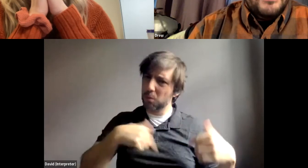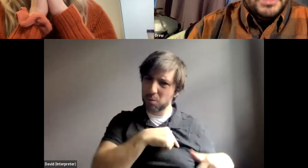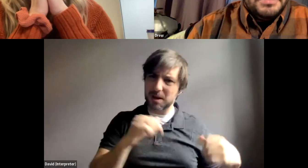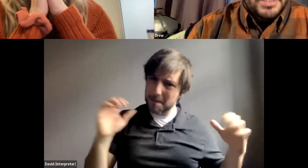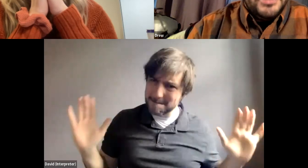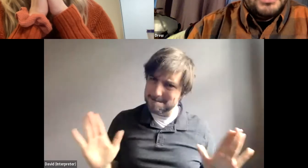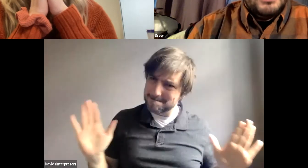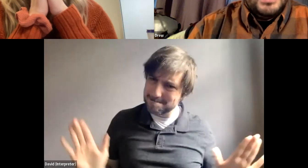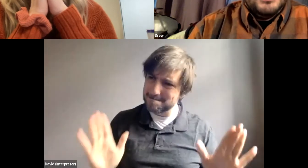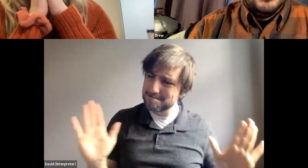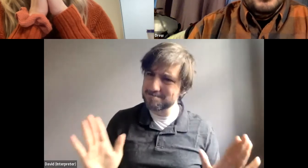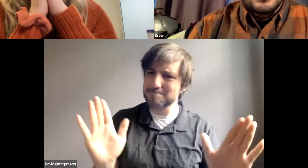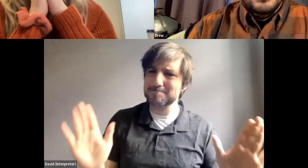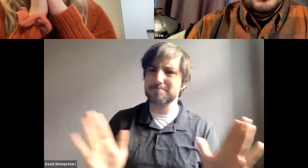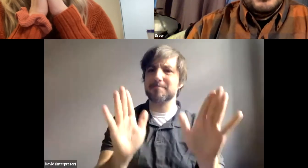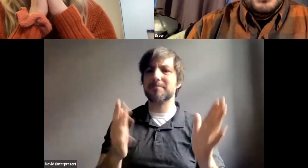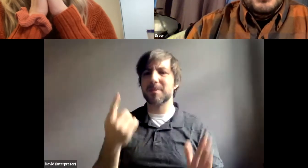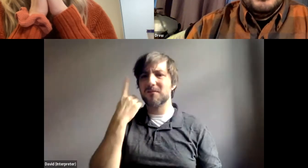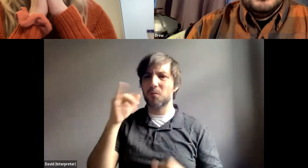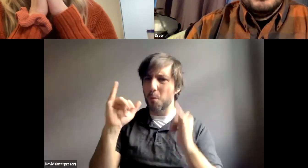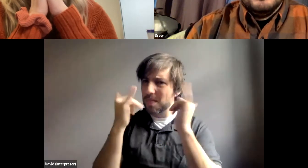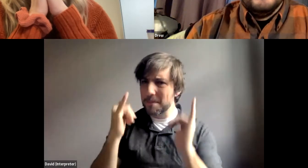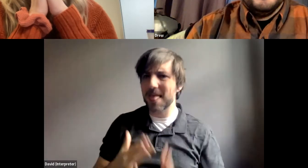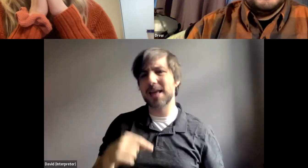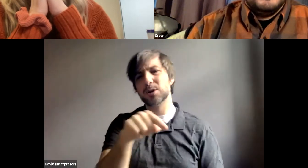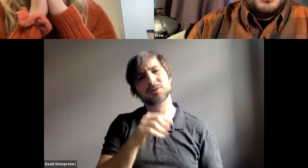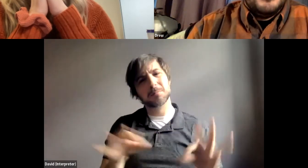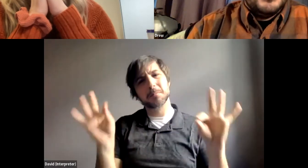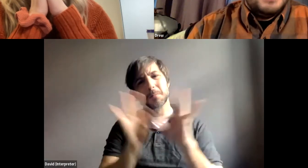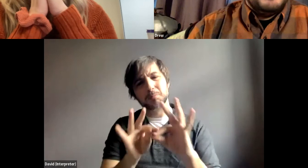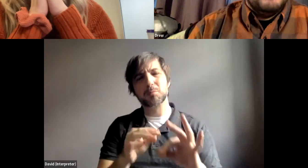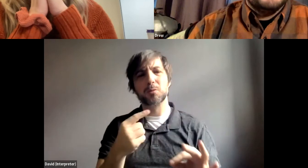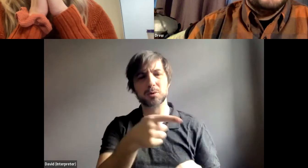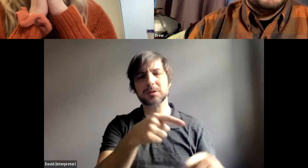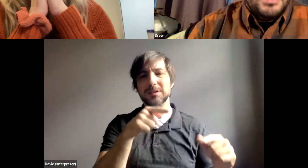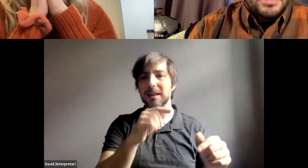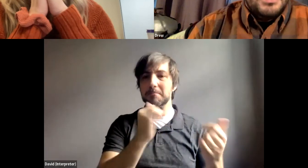of the players, we'll be able to reach others that may want to try it and